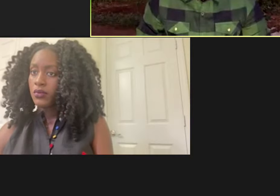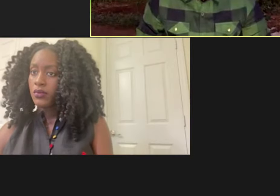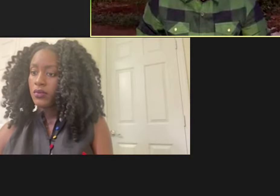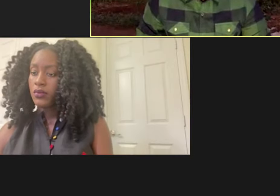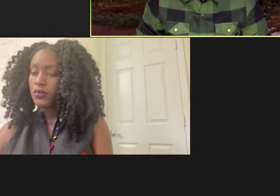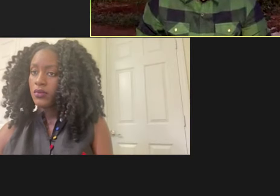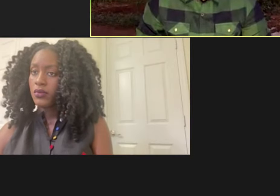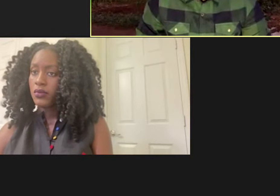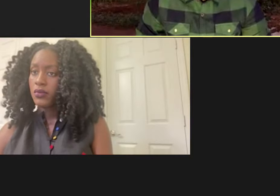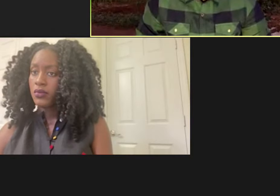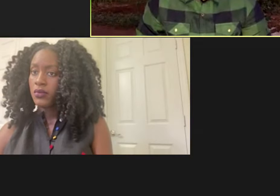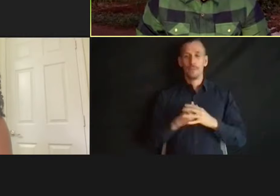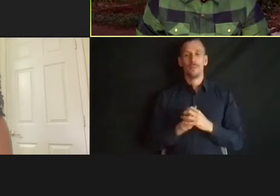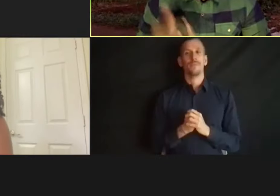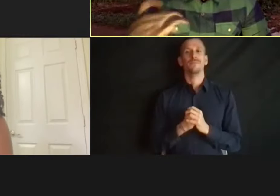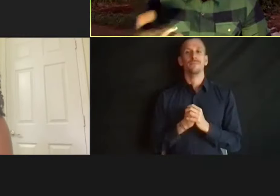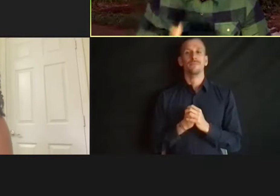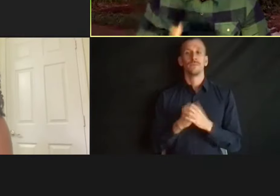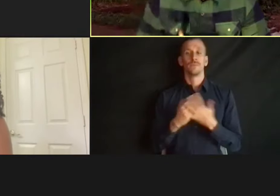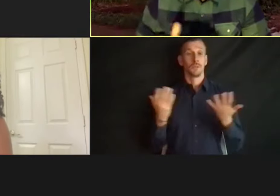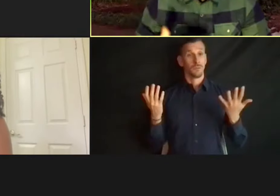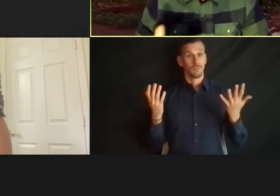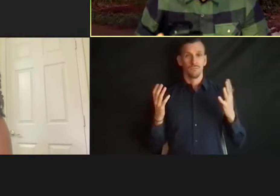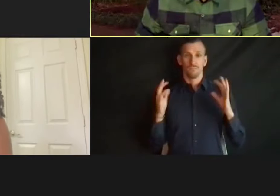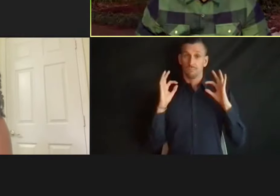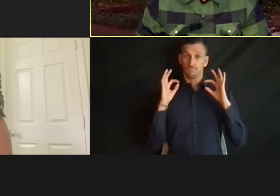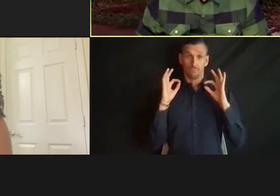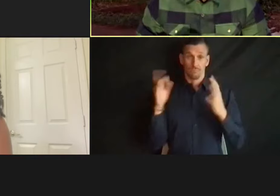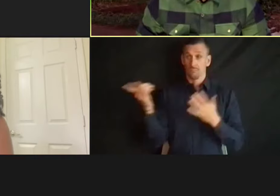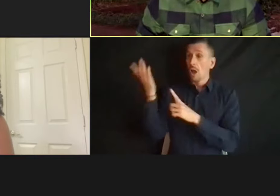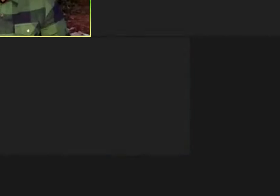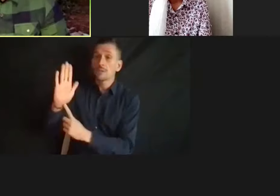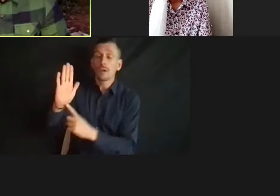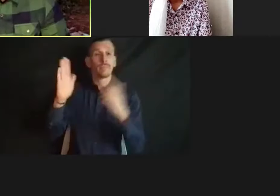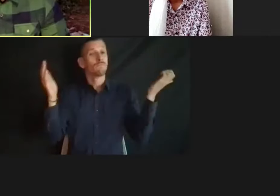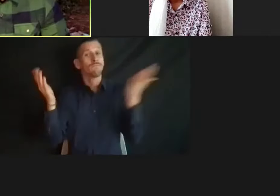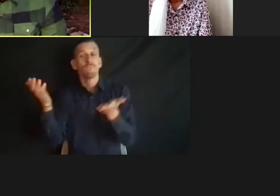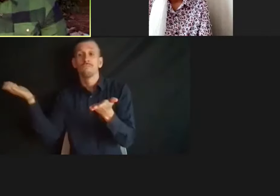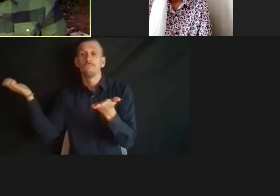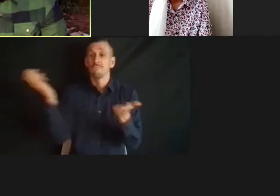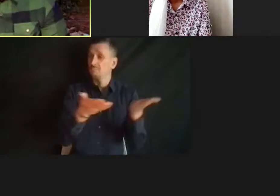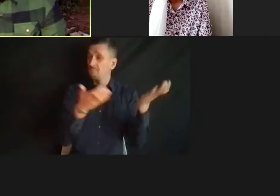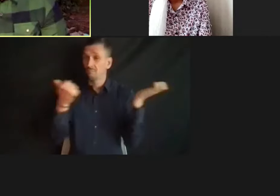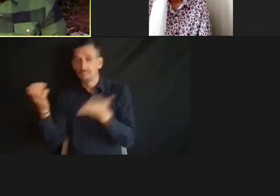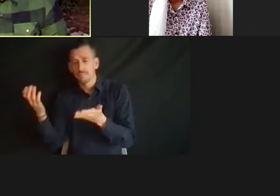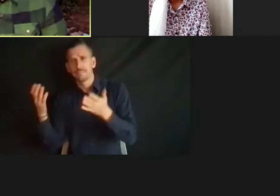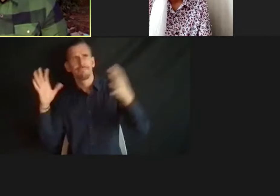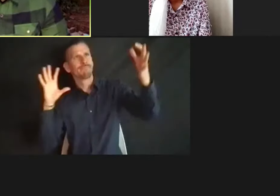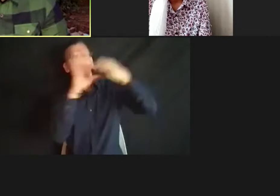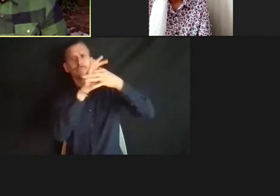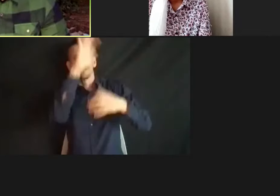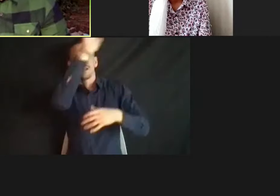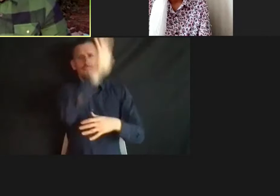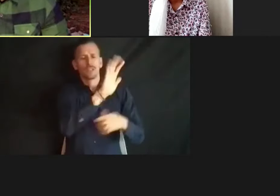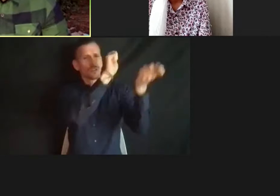see physically here the link between climate change and agility, conflict and violence.